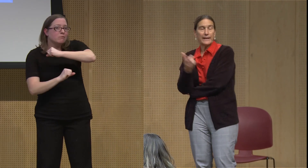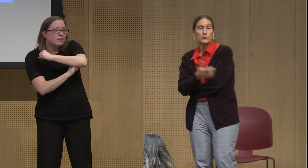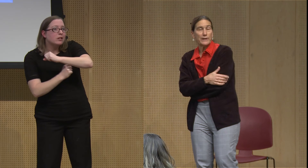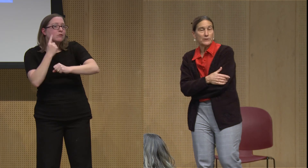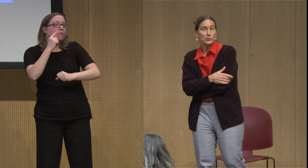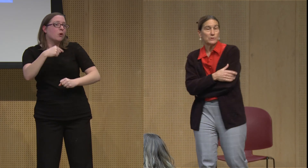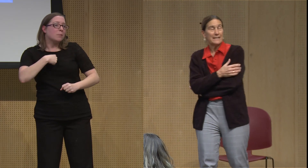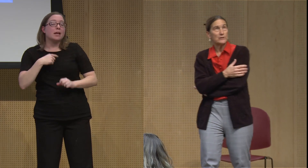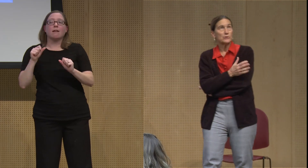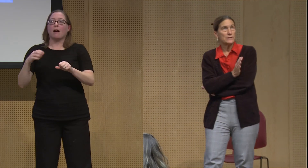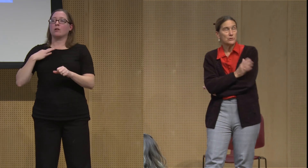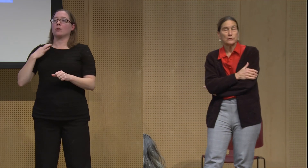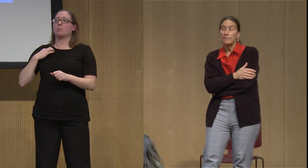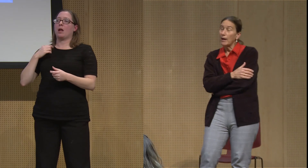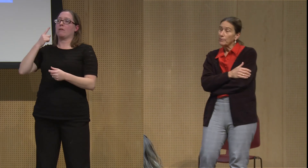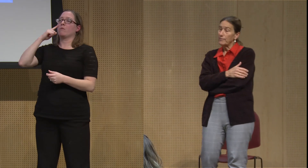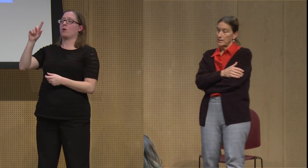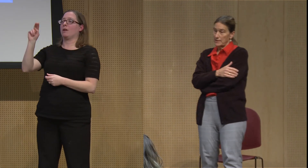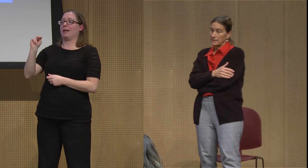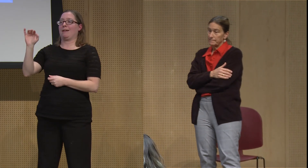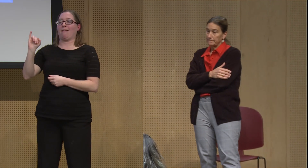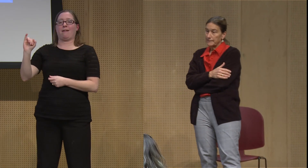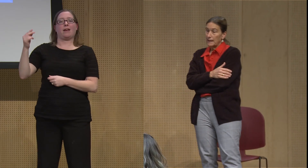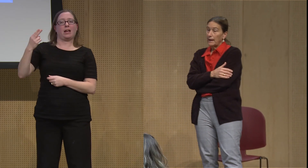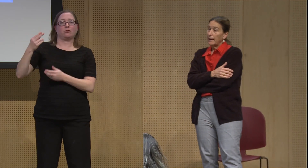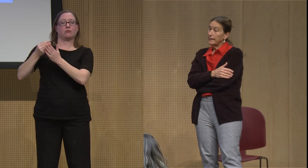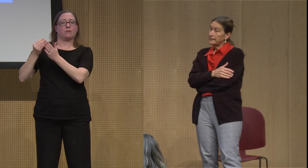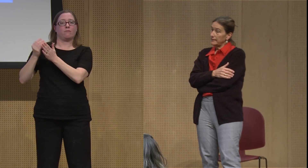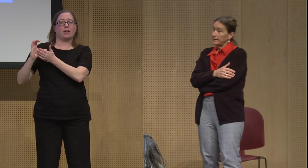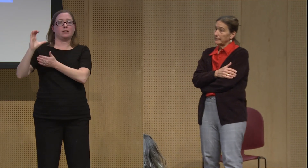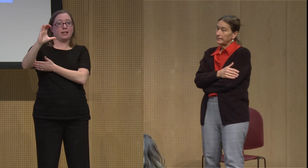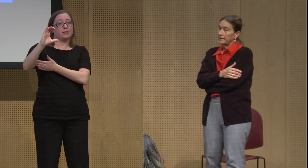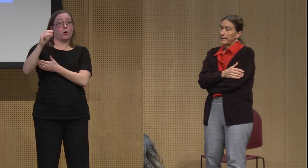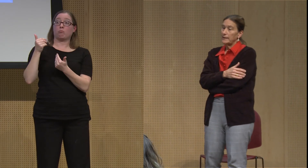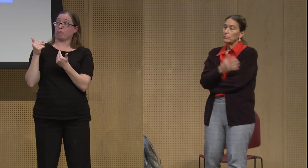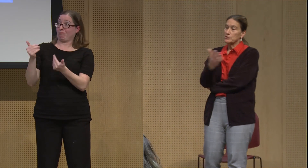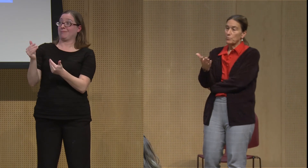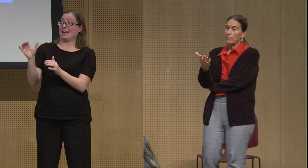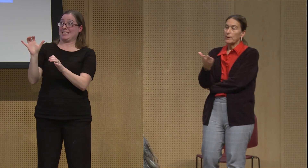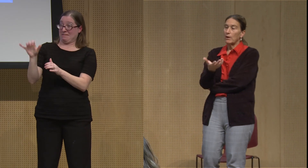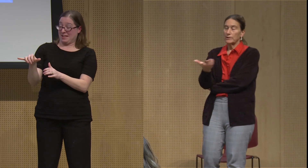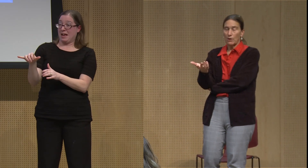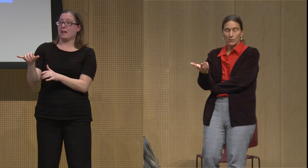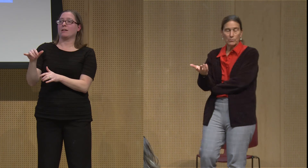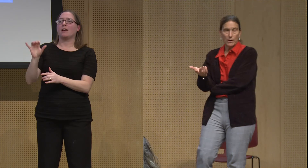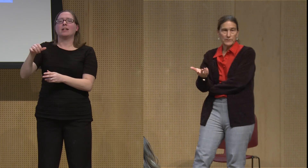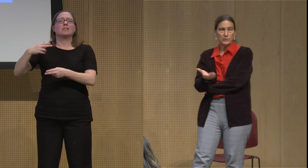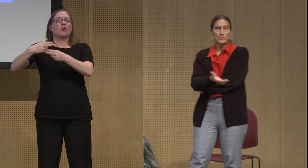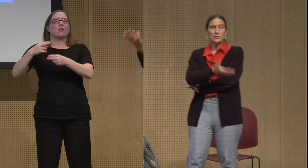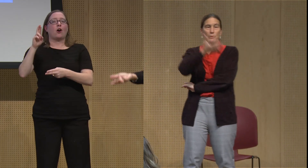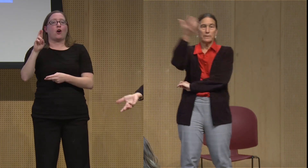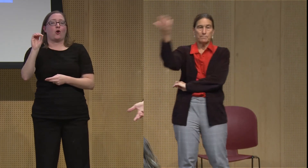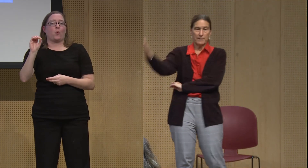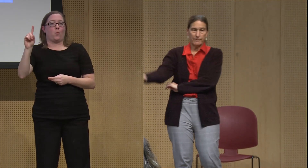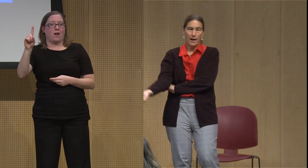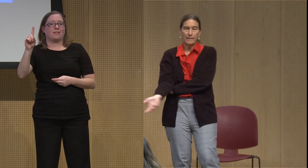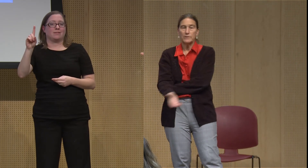OR NATIONAL INSTITUTES OF HEALTH, FUNDING, AND I DID, AND IT WAS WHAT WE CALL AN R01, SO THIS IS ONE OF THE BIG 5-YEAR,